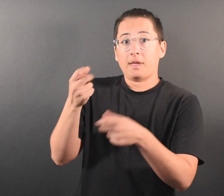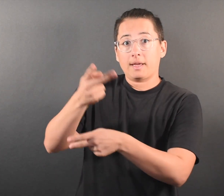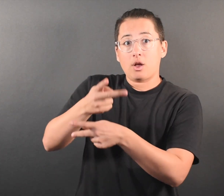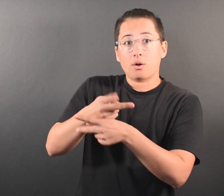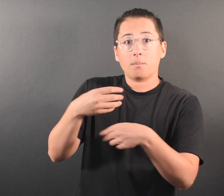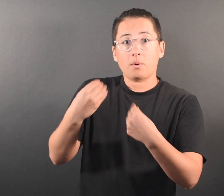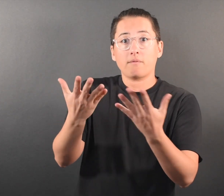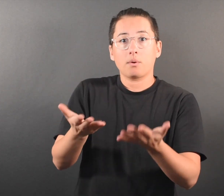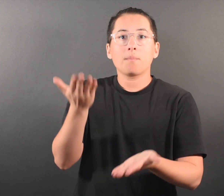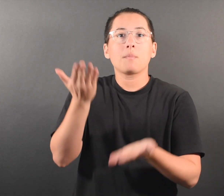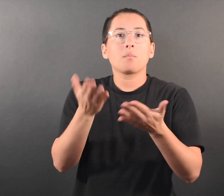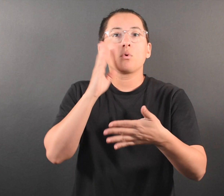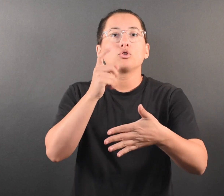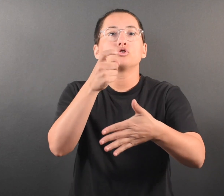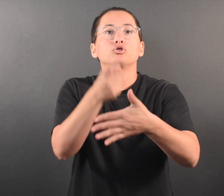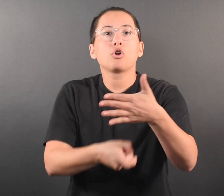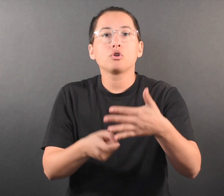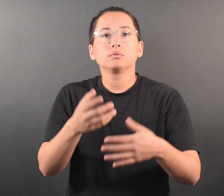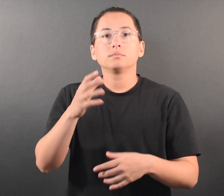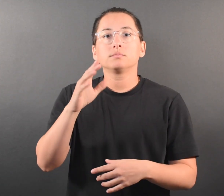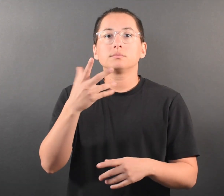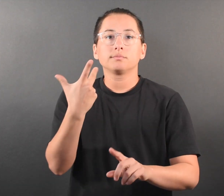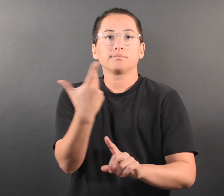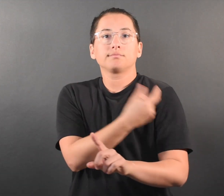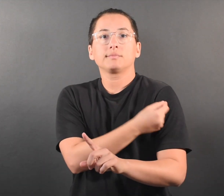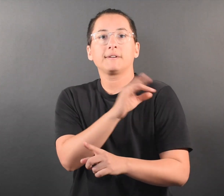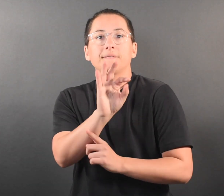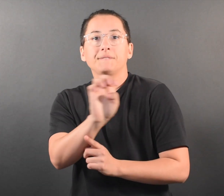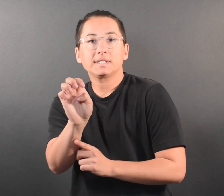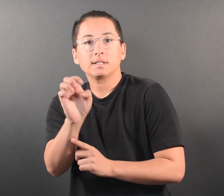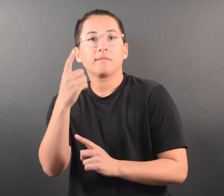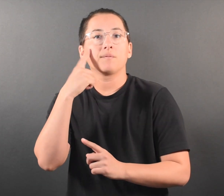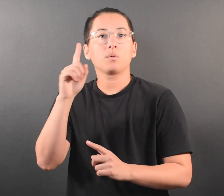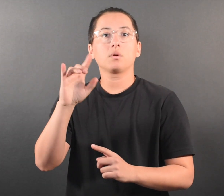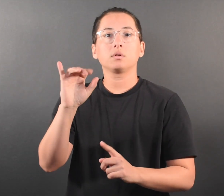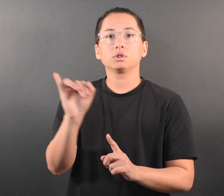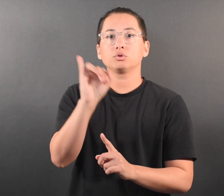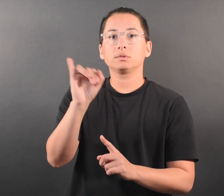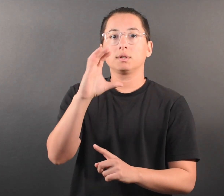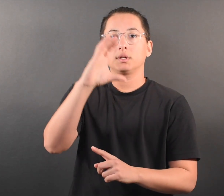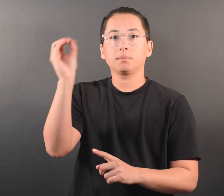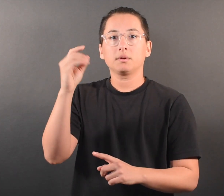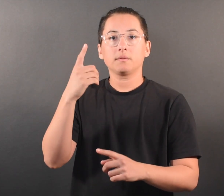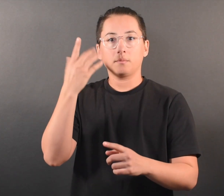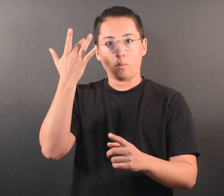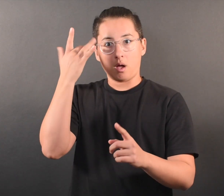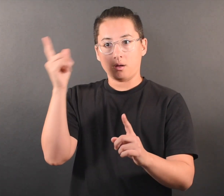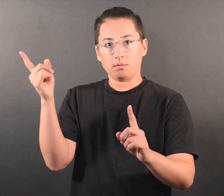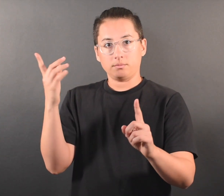can charge an administration fee to insurance companies for giving the vaccine to someone.